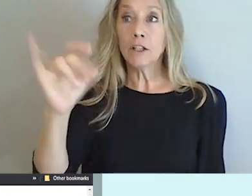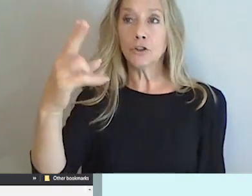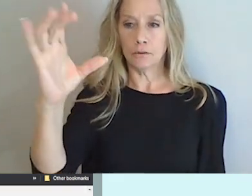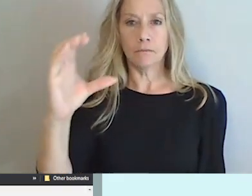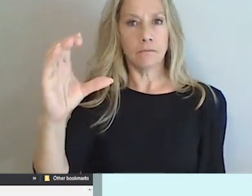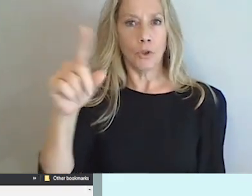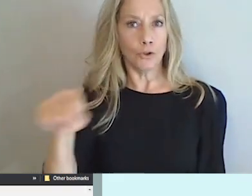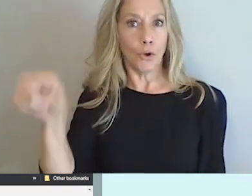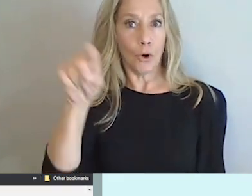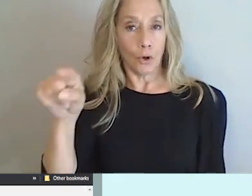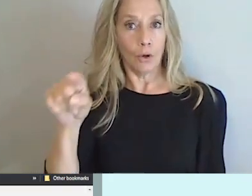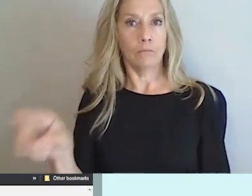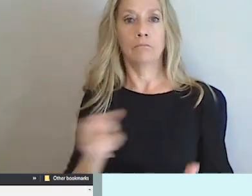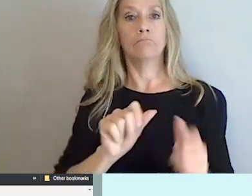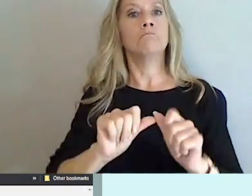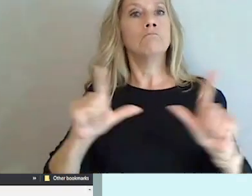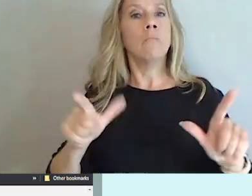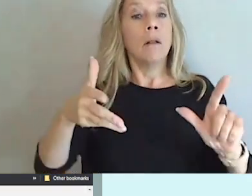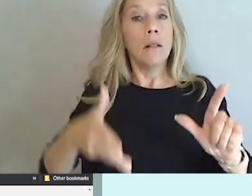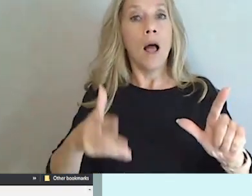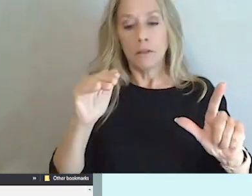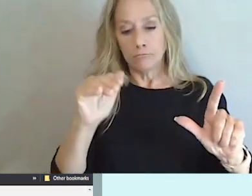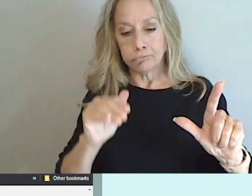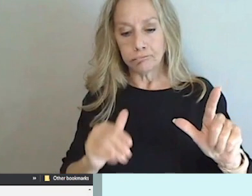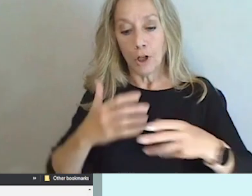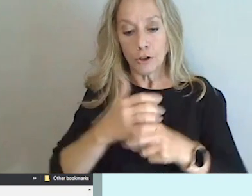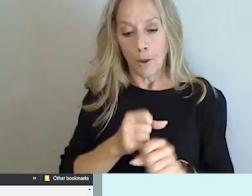Then, review the rest of the Renewal Summary and click Next.